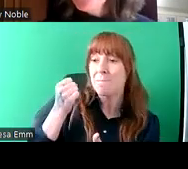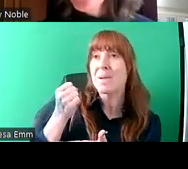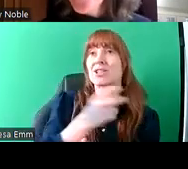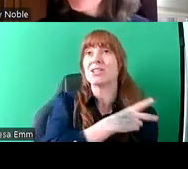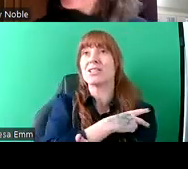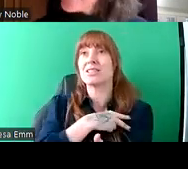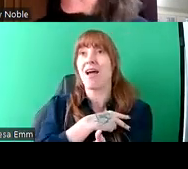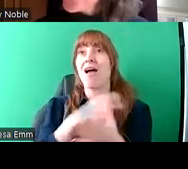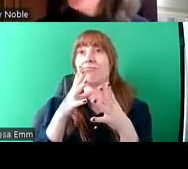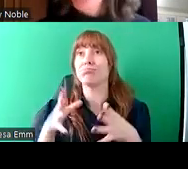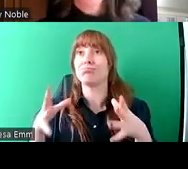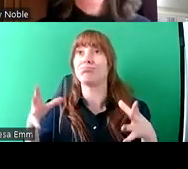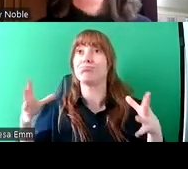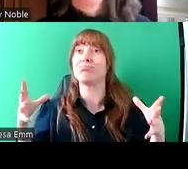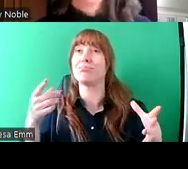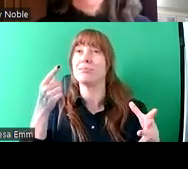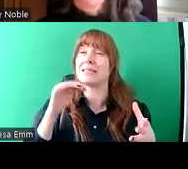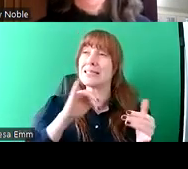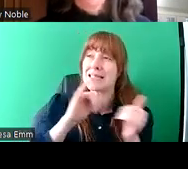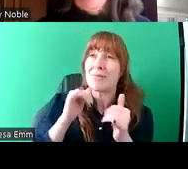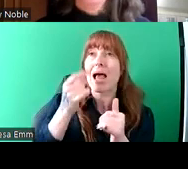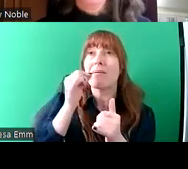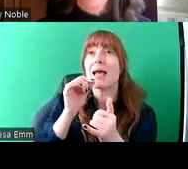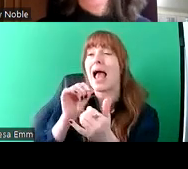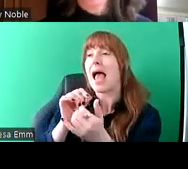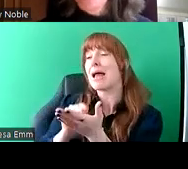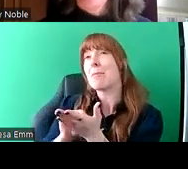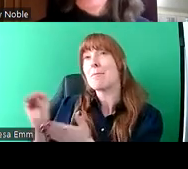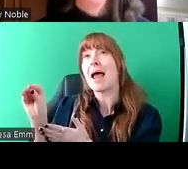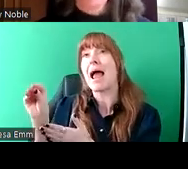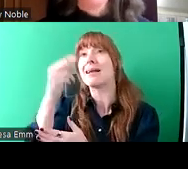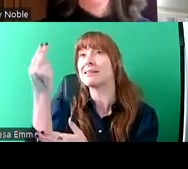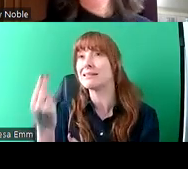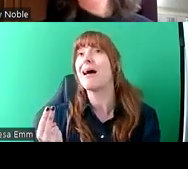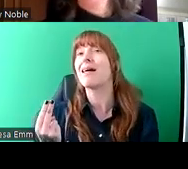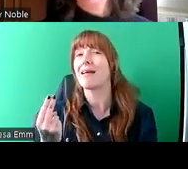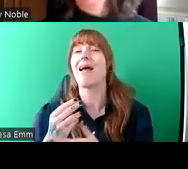been able to afford designers as well. I think the early stuff is really important in showing